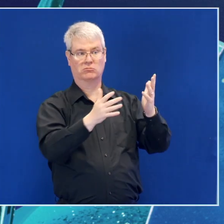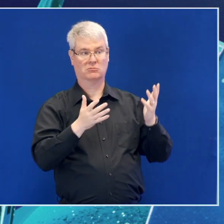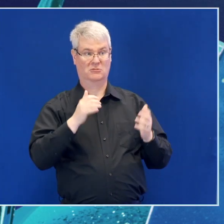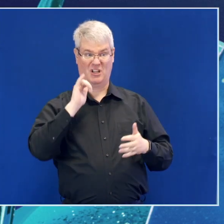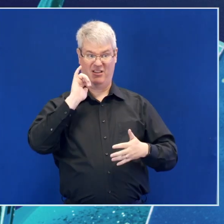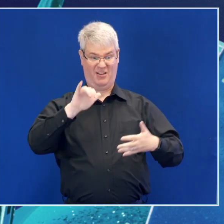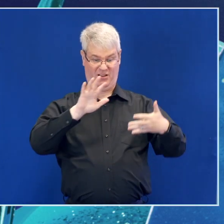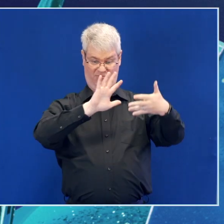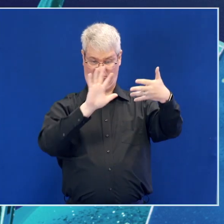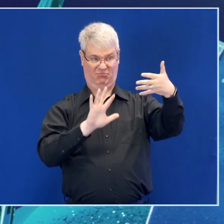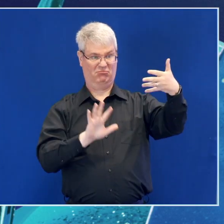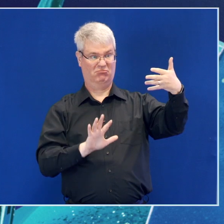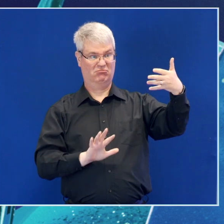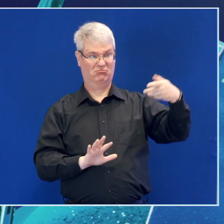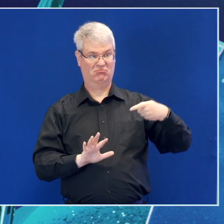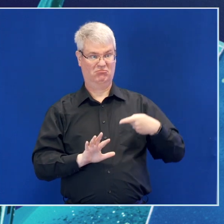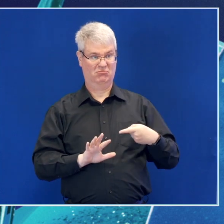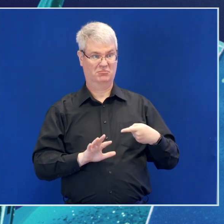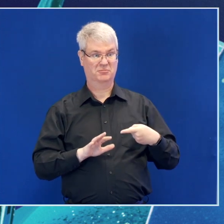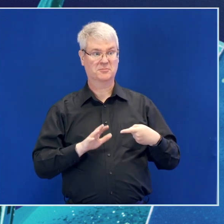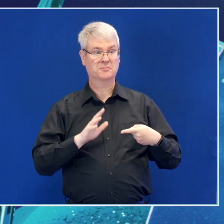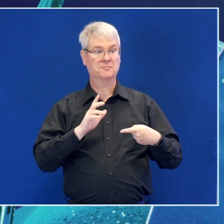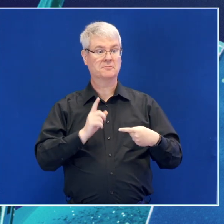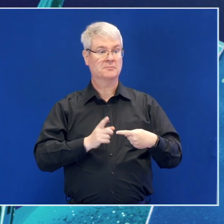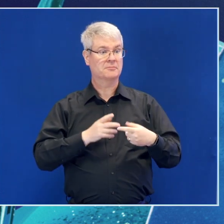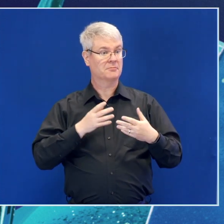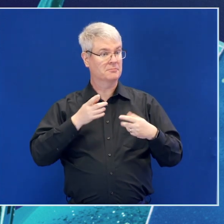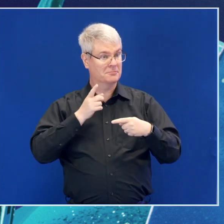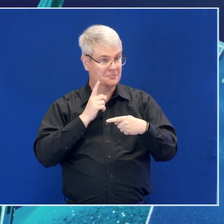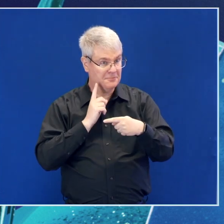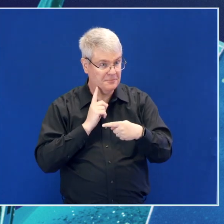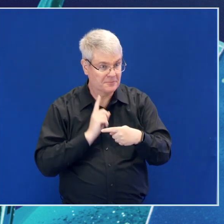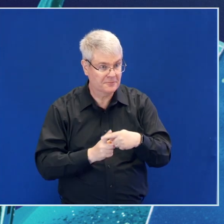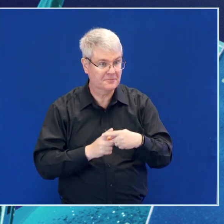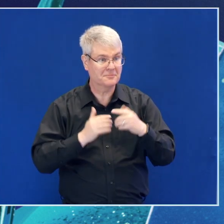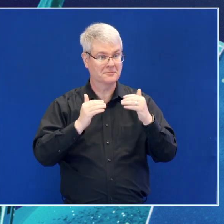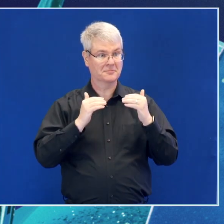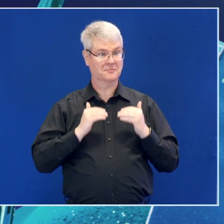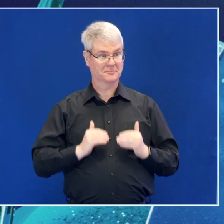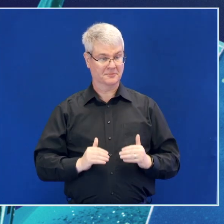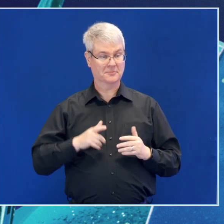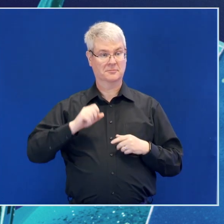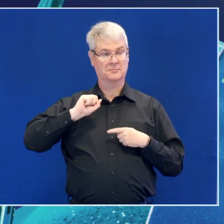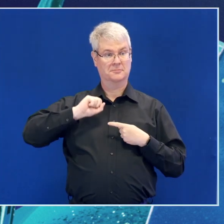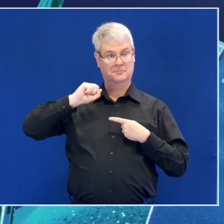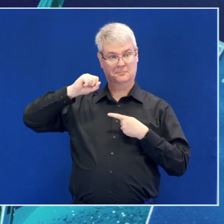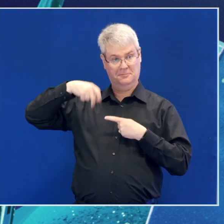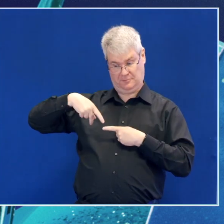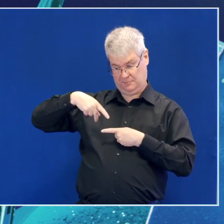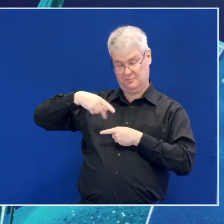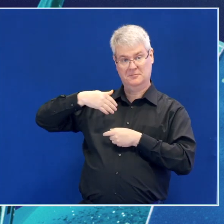plus a SharePoint we've set up internally for content for this specific agent.